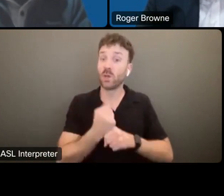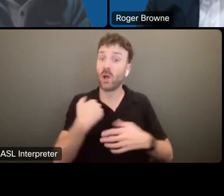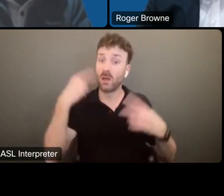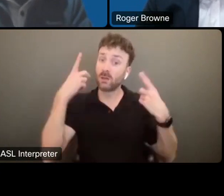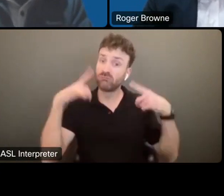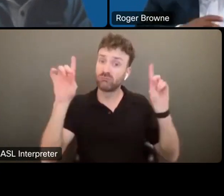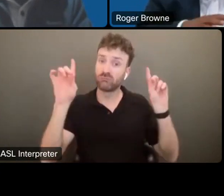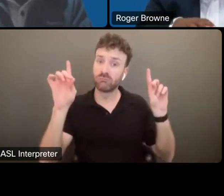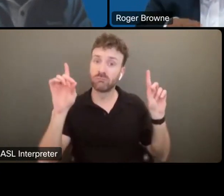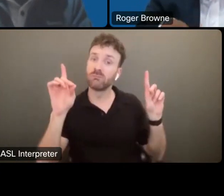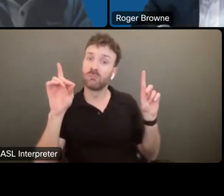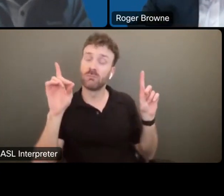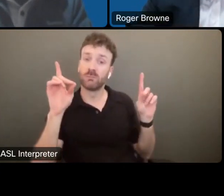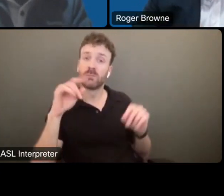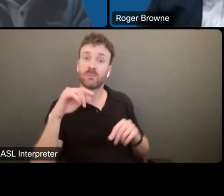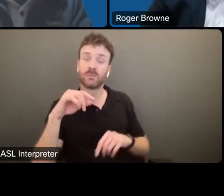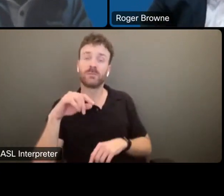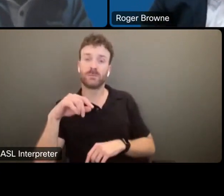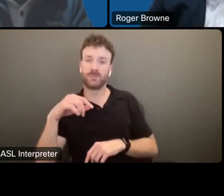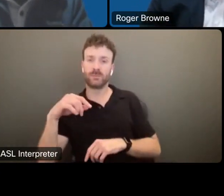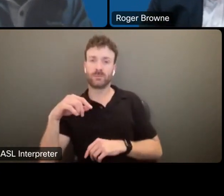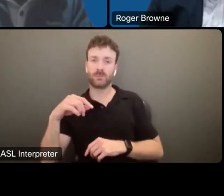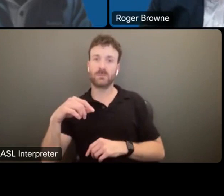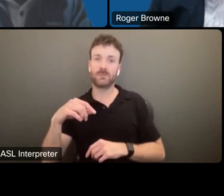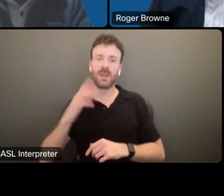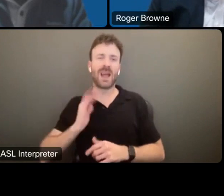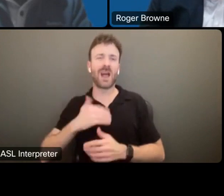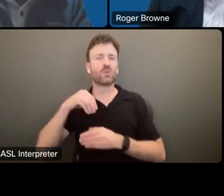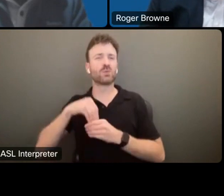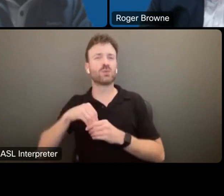This is what we found last year when we were kind of doing our internal conversations.